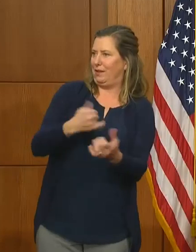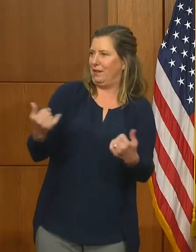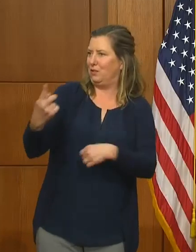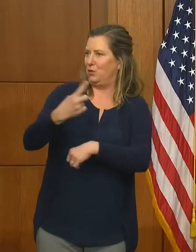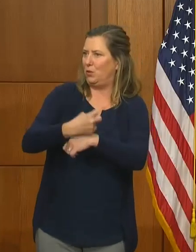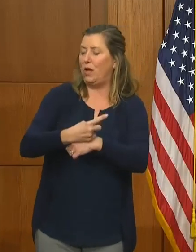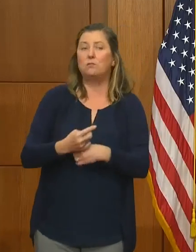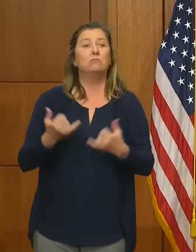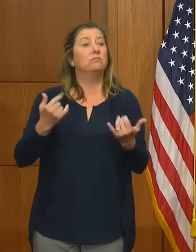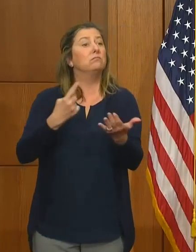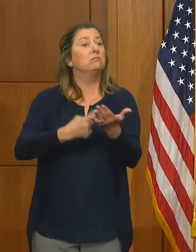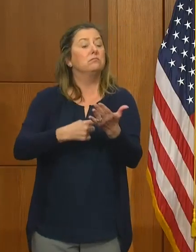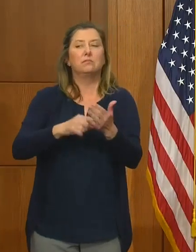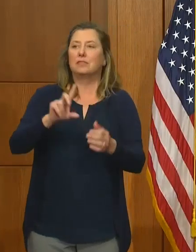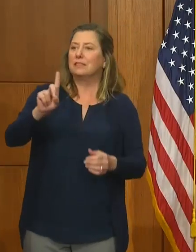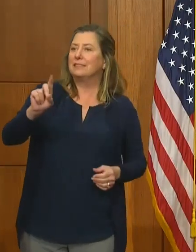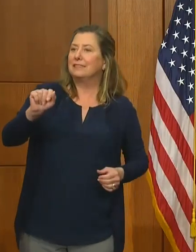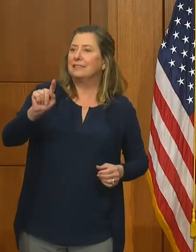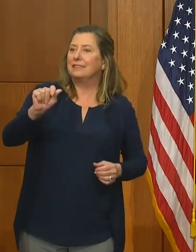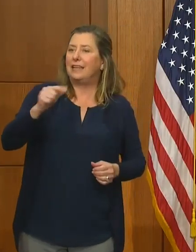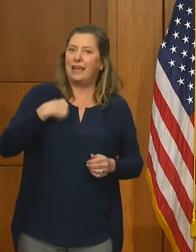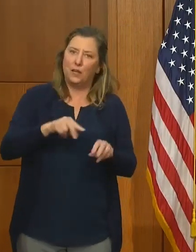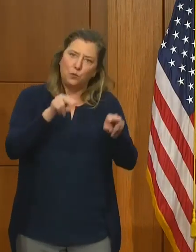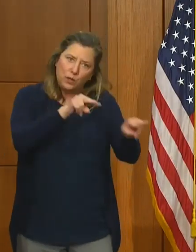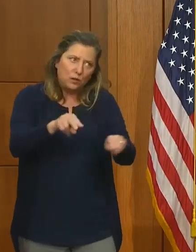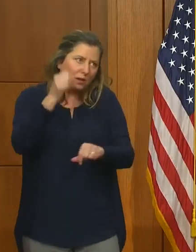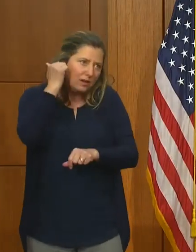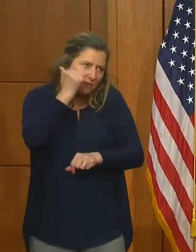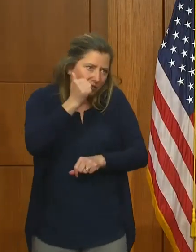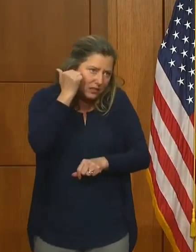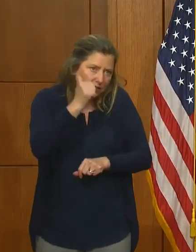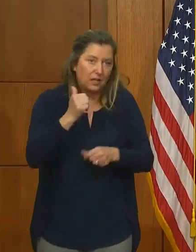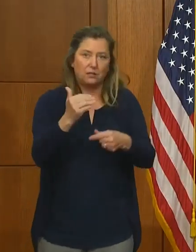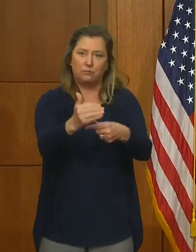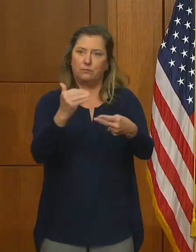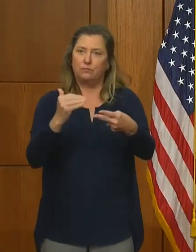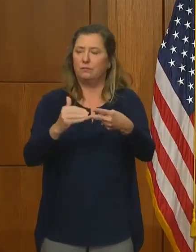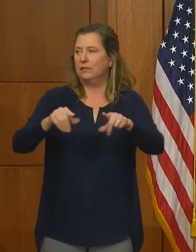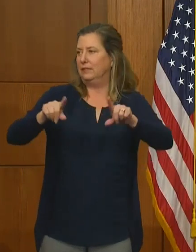OF YOU AND THANKS FOR JOINING US TODAY TODAY I WANT TO TALK